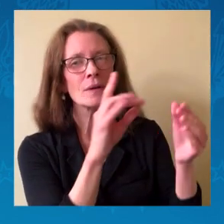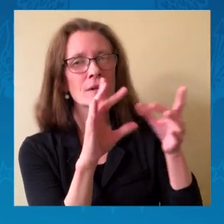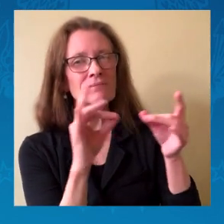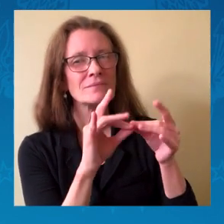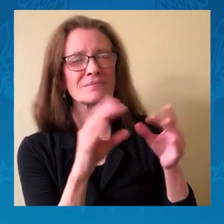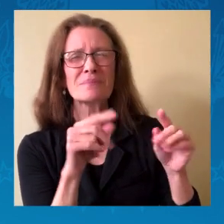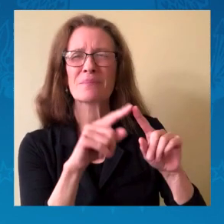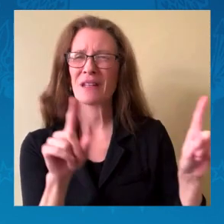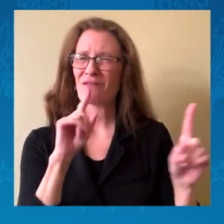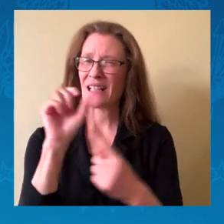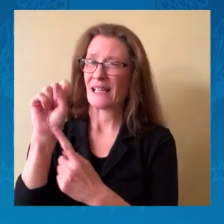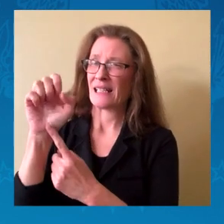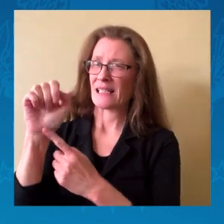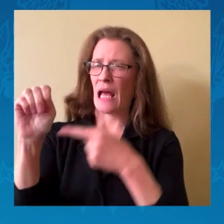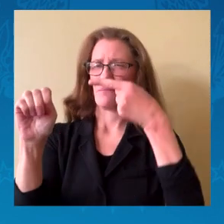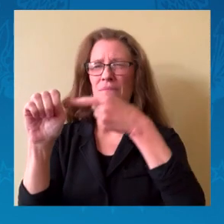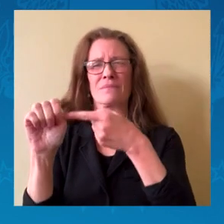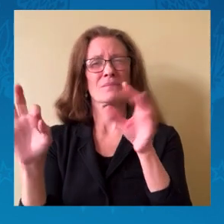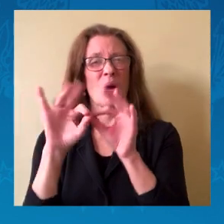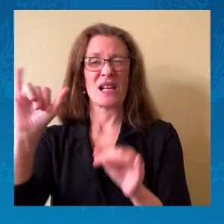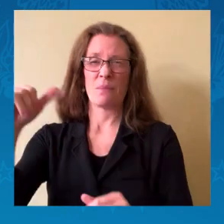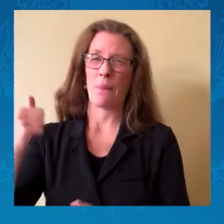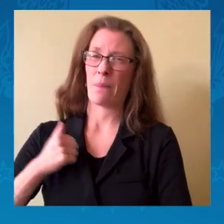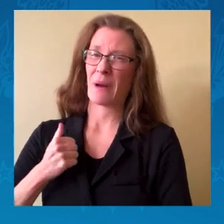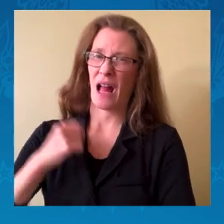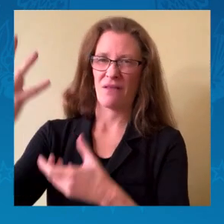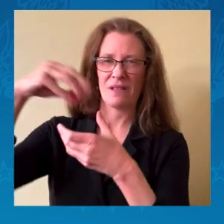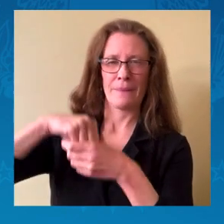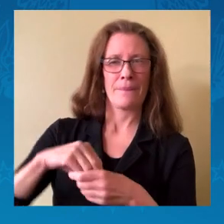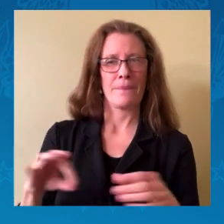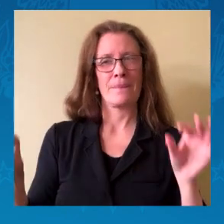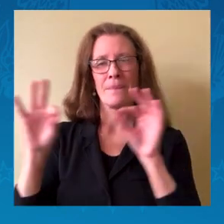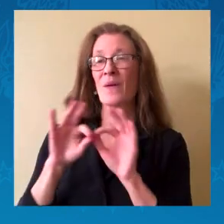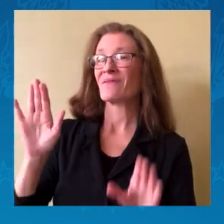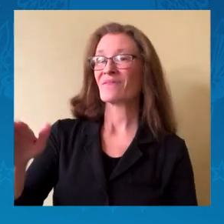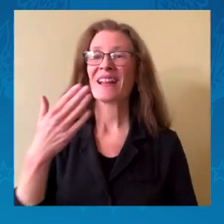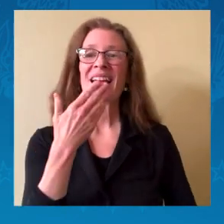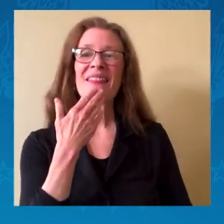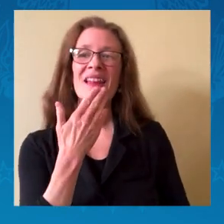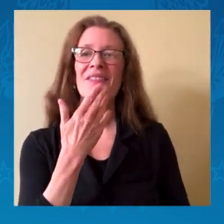The Vice President: Thank you, general. And that's a great segue way